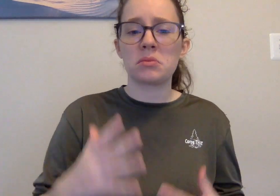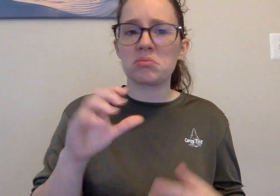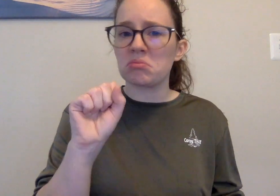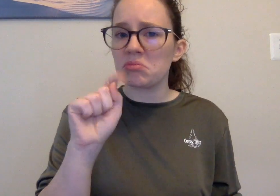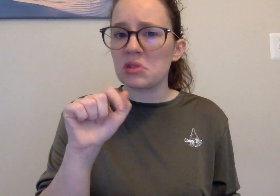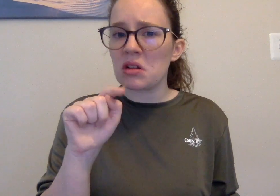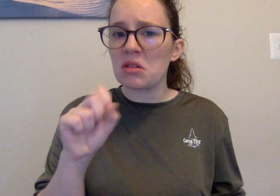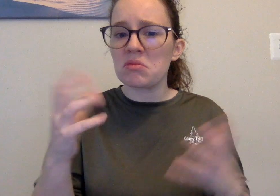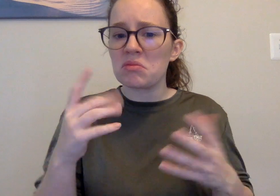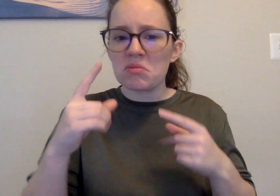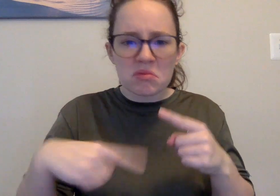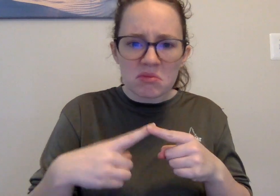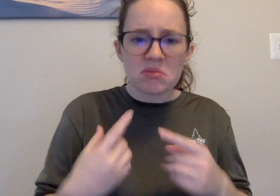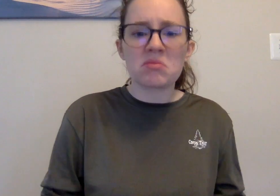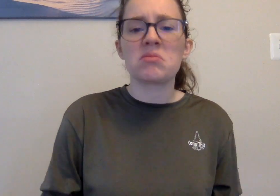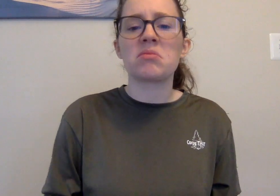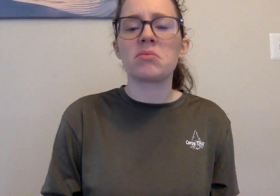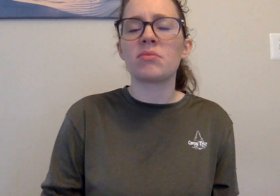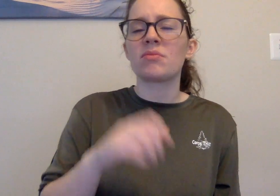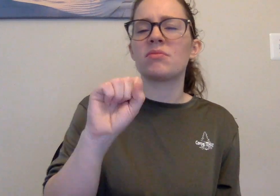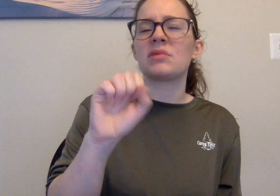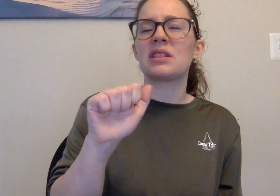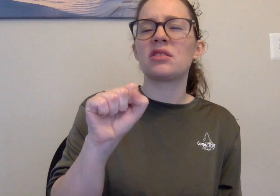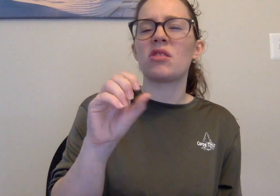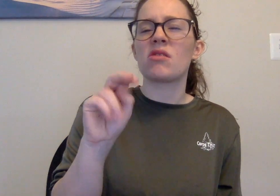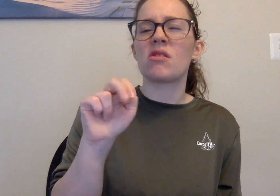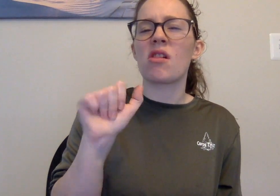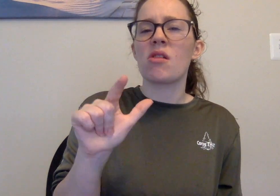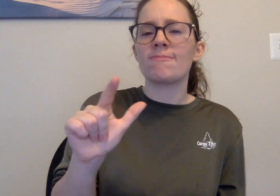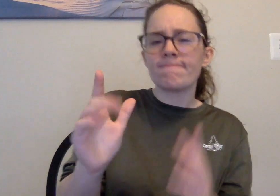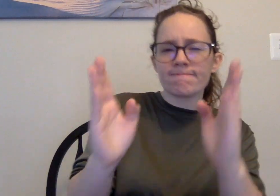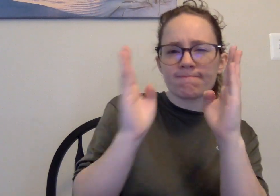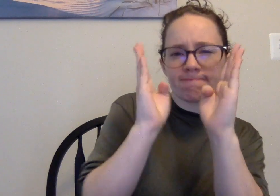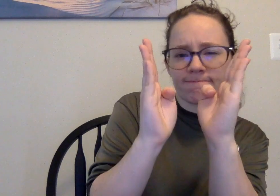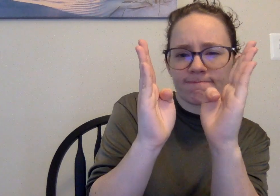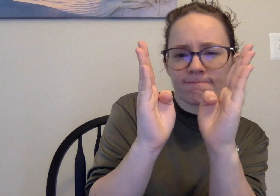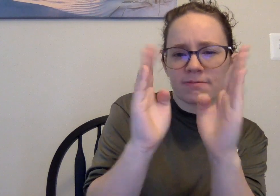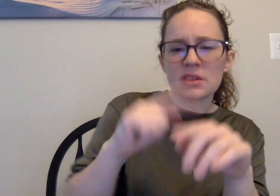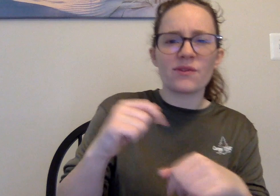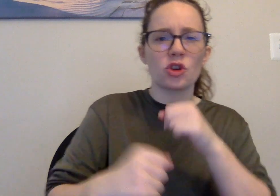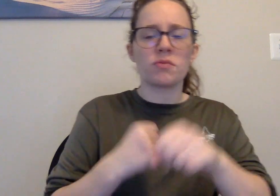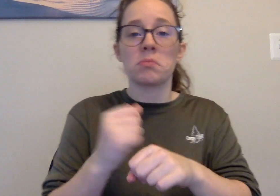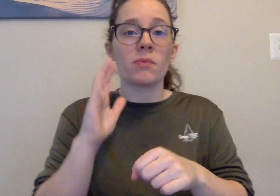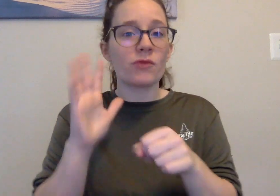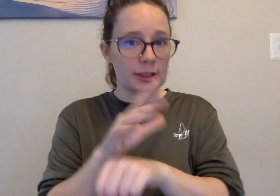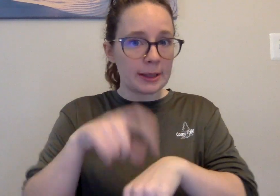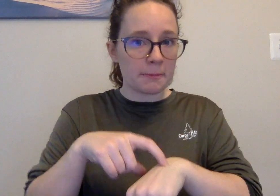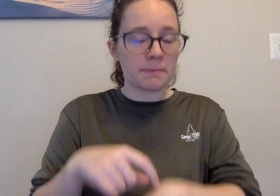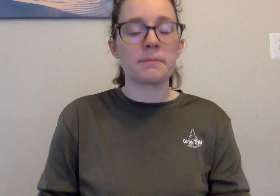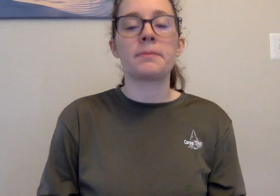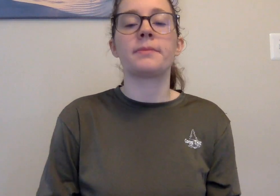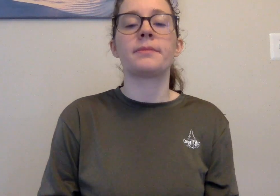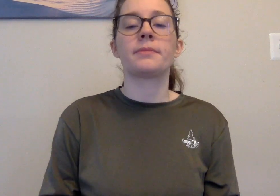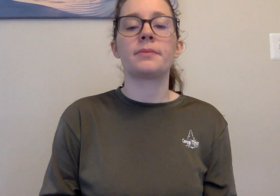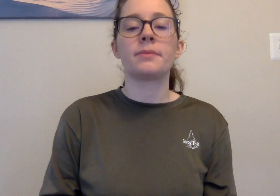The status of this job is seasonal, part of the year, full time and exempt